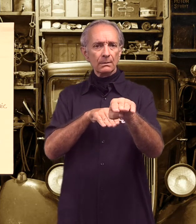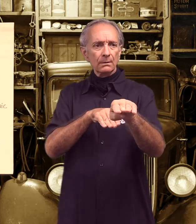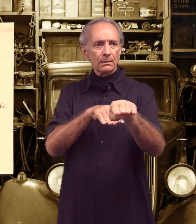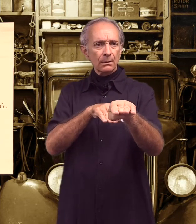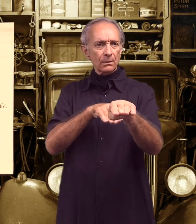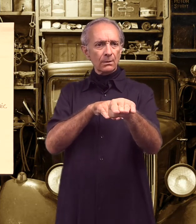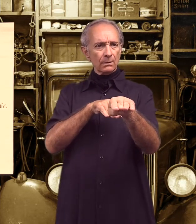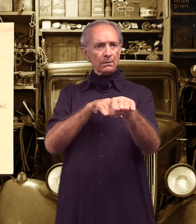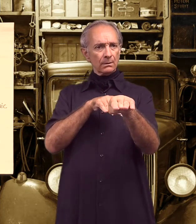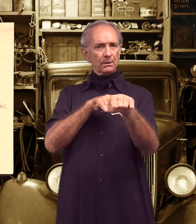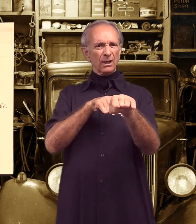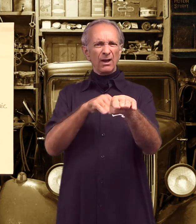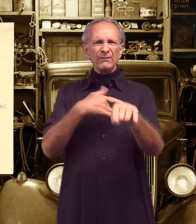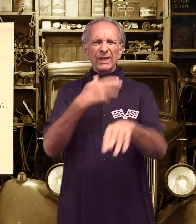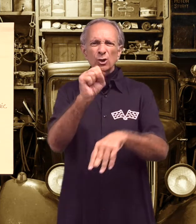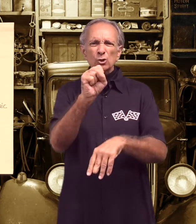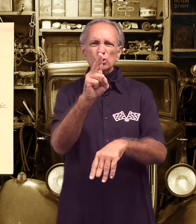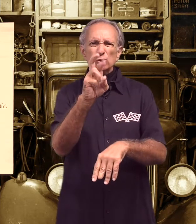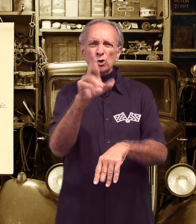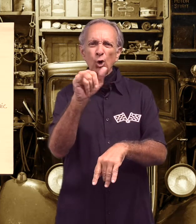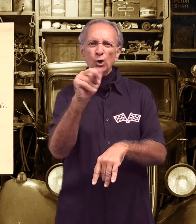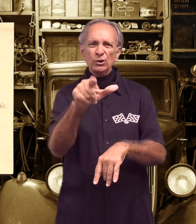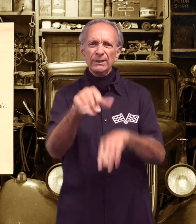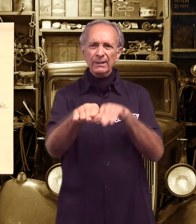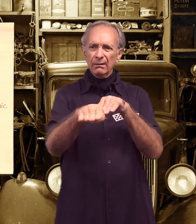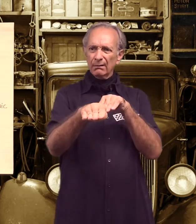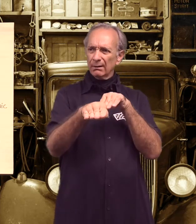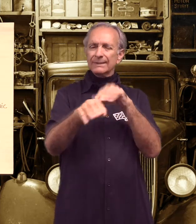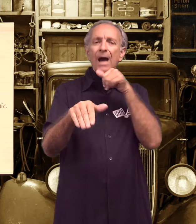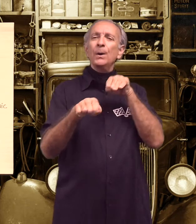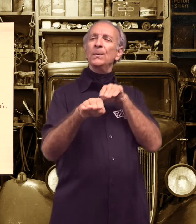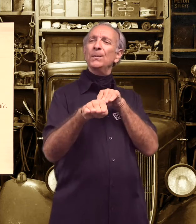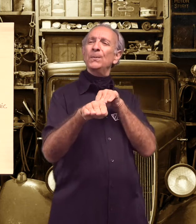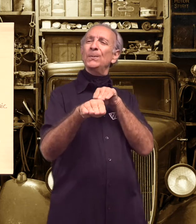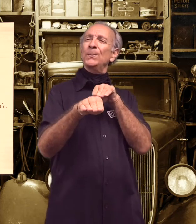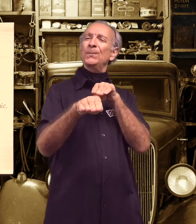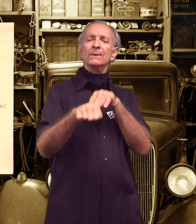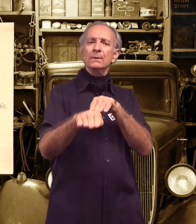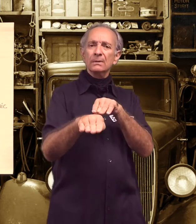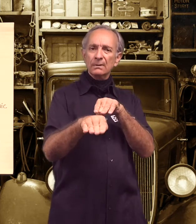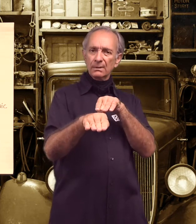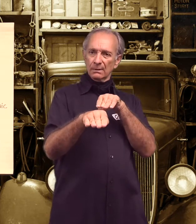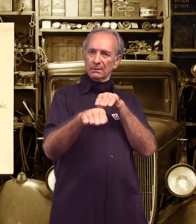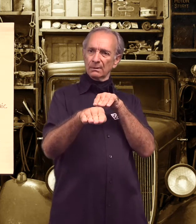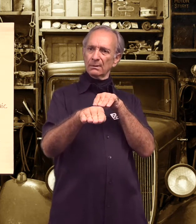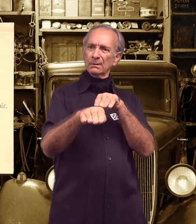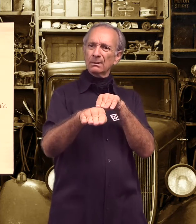your car behaving oddly while you're driving. Like it's surging back and forth and not driving smoothly.